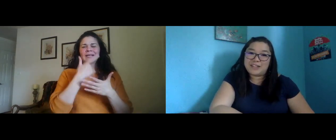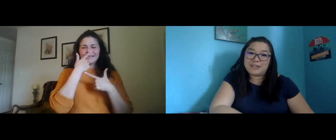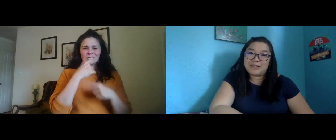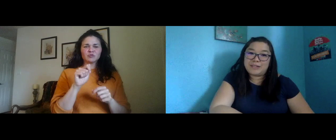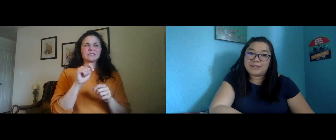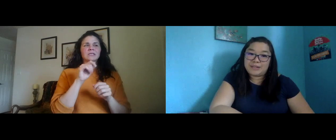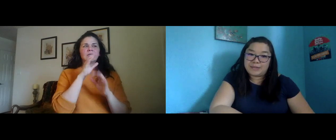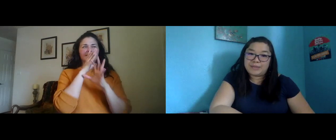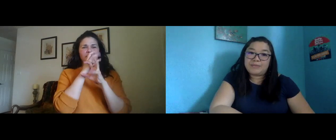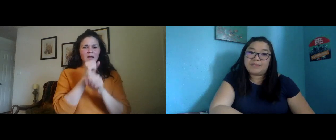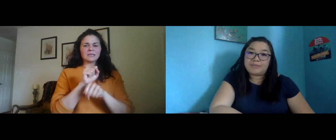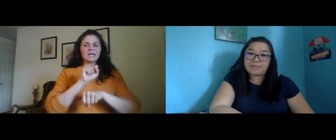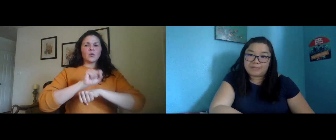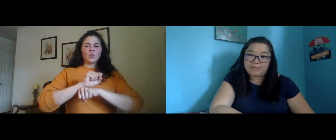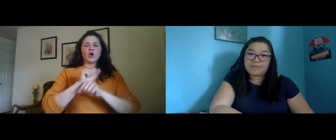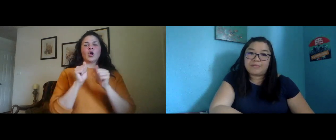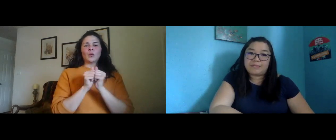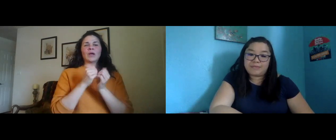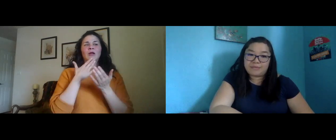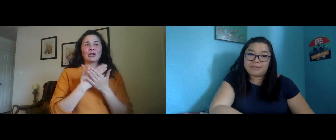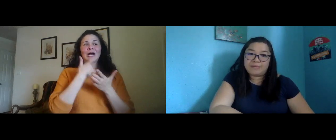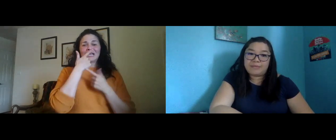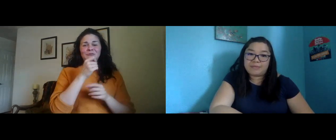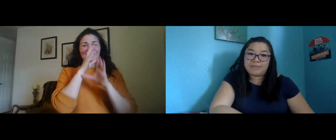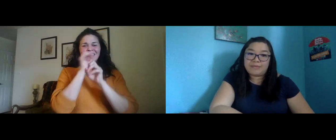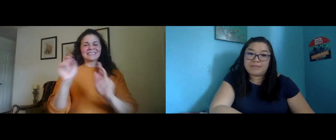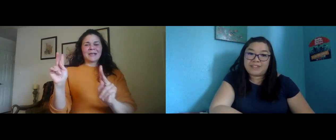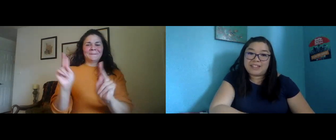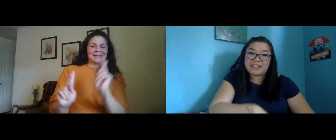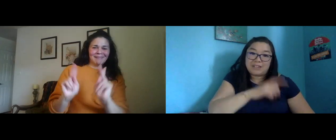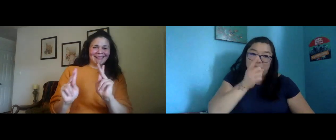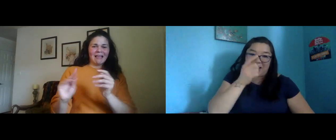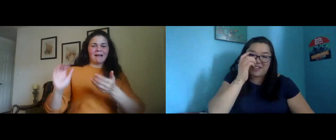I want to do good, interesting, fascinating work with good, interesting, fascinating people.